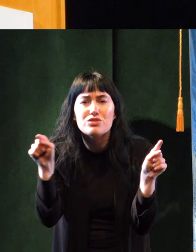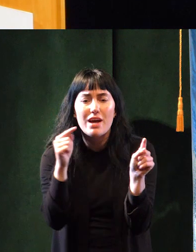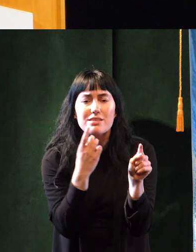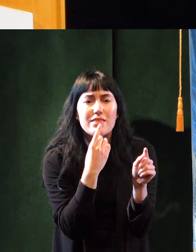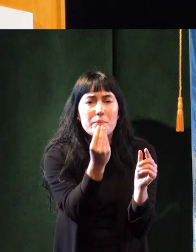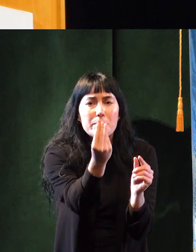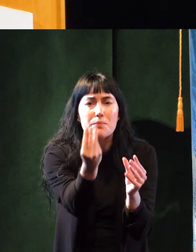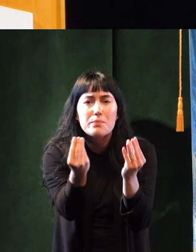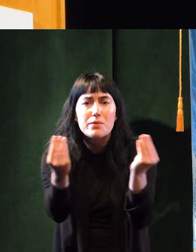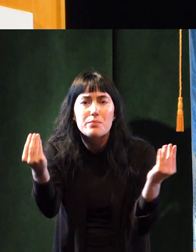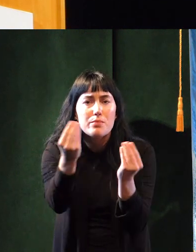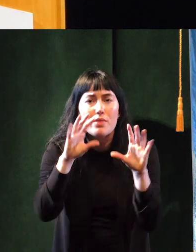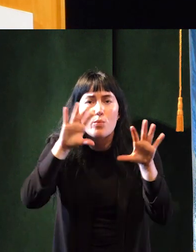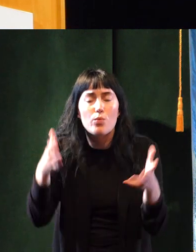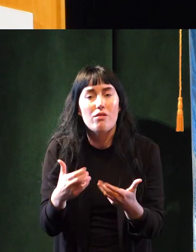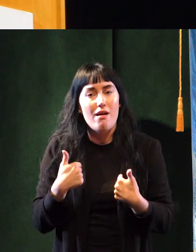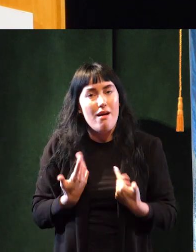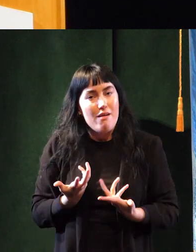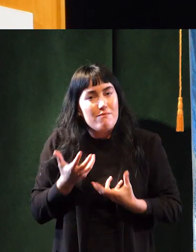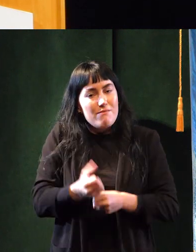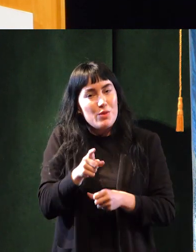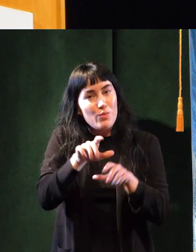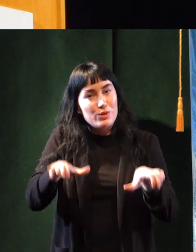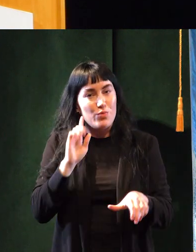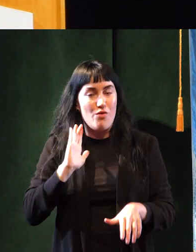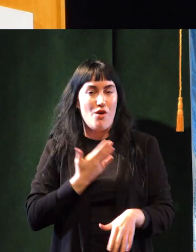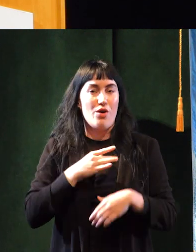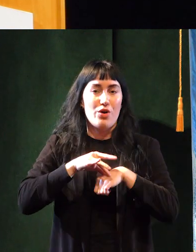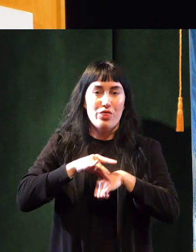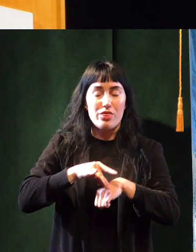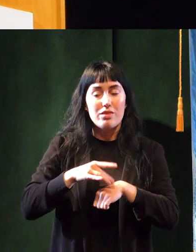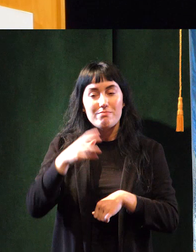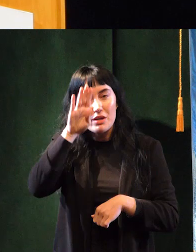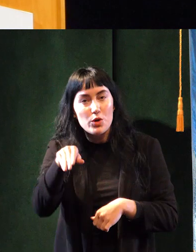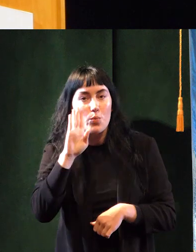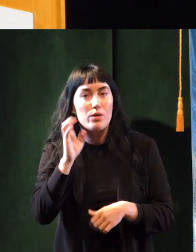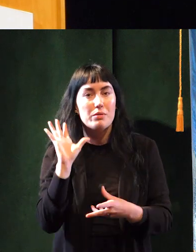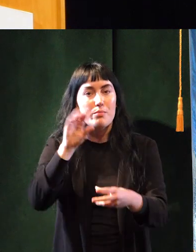in our world I have faith in what you do for our earth I know you'll be part of